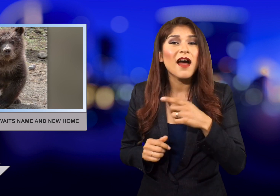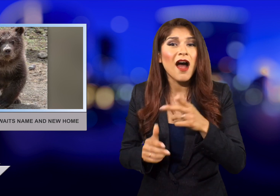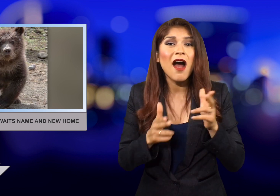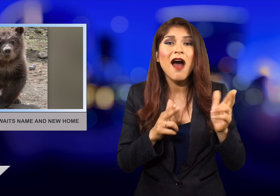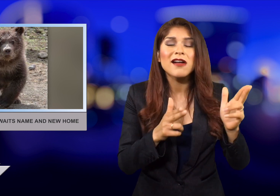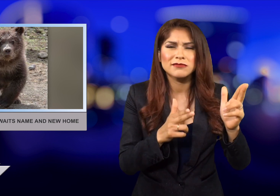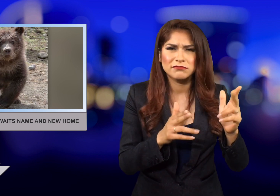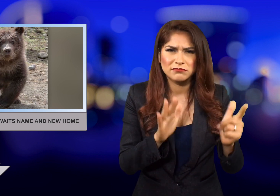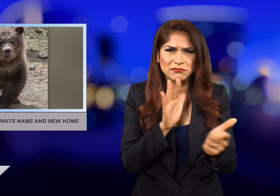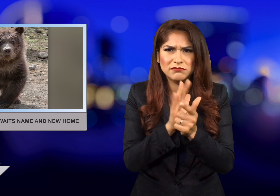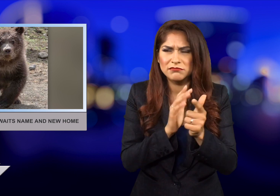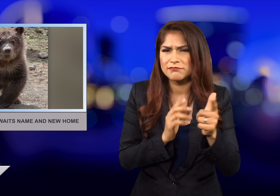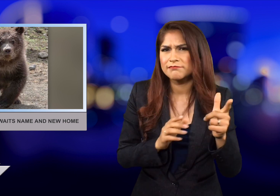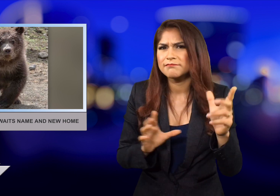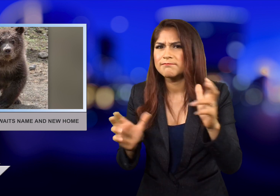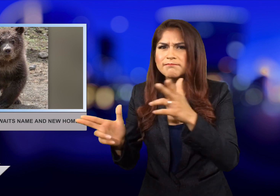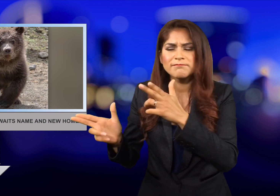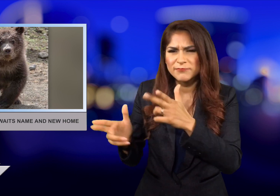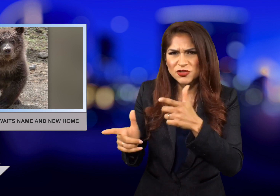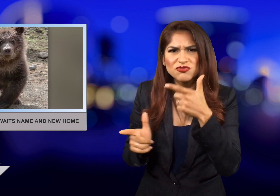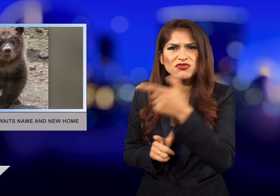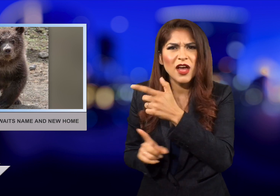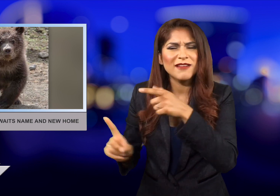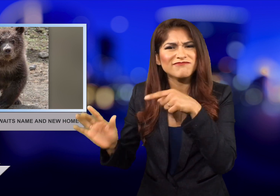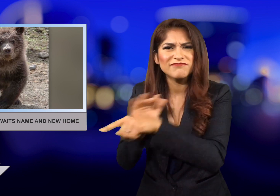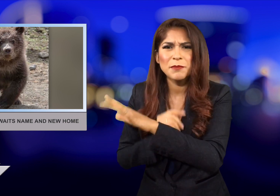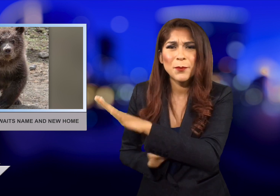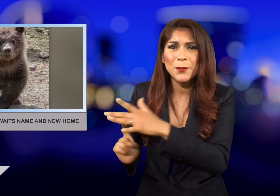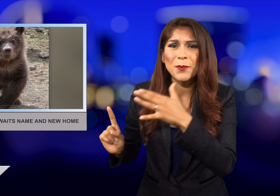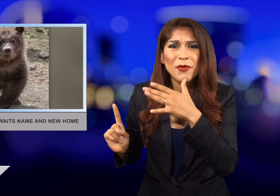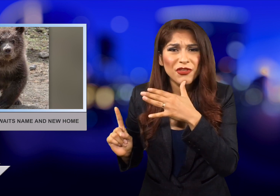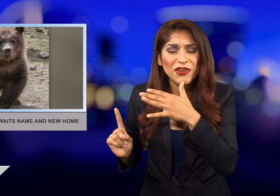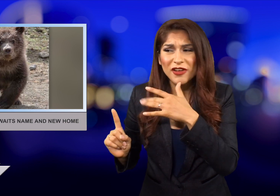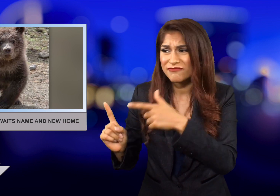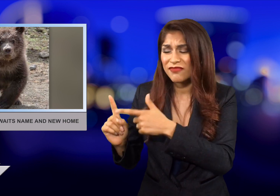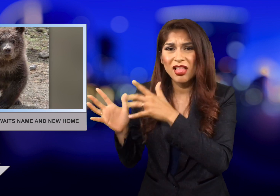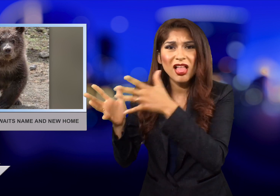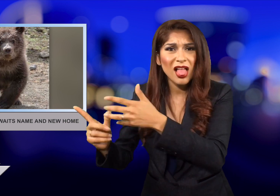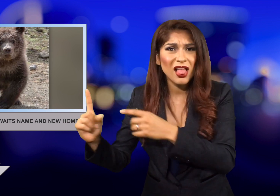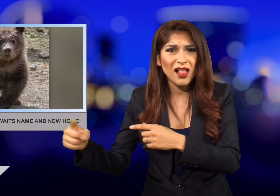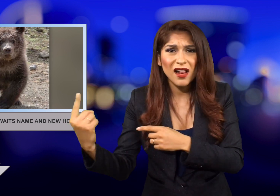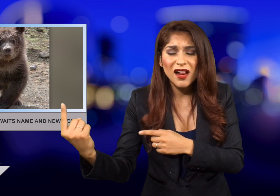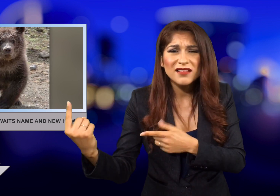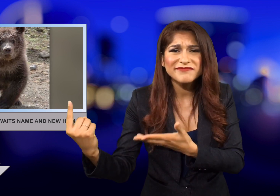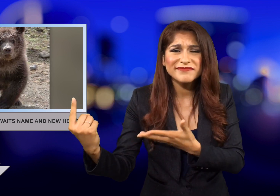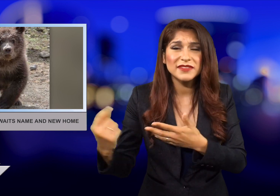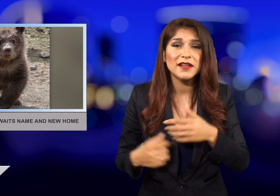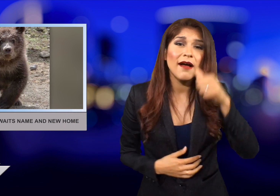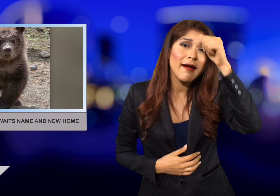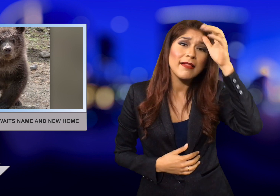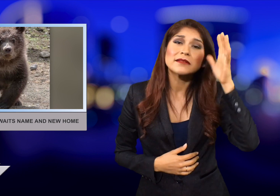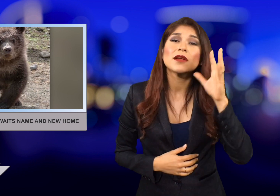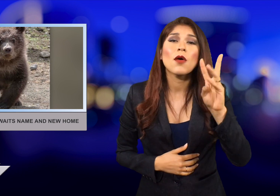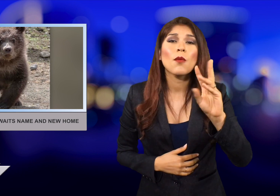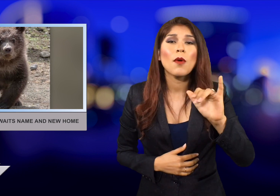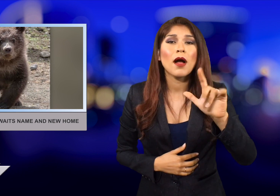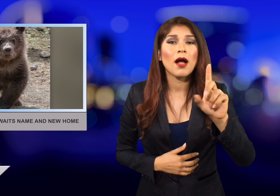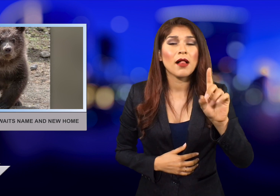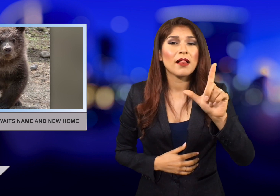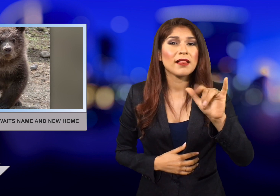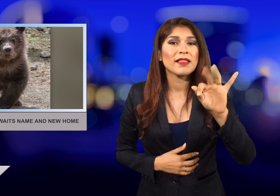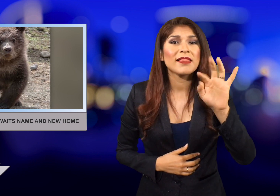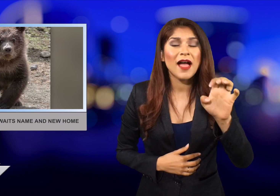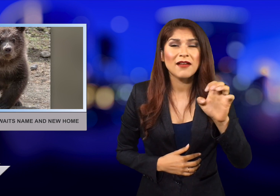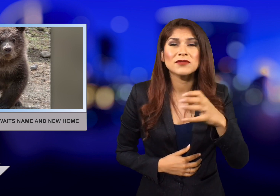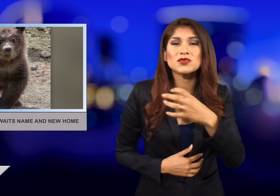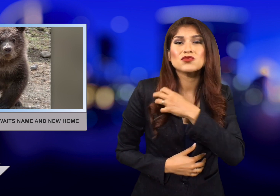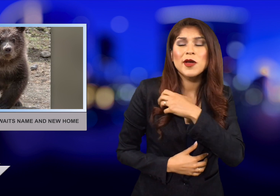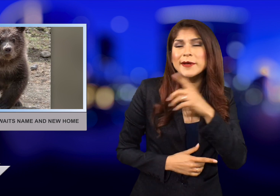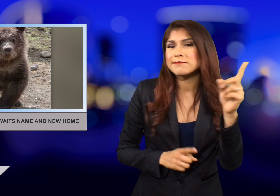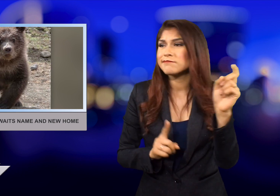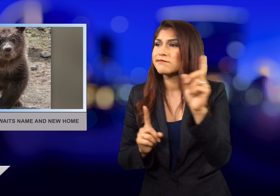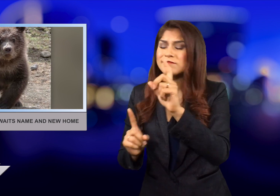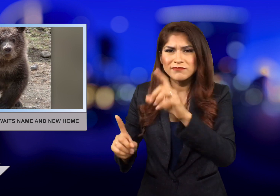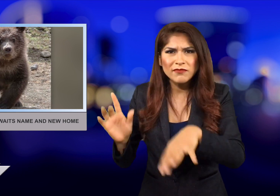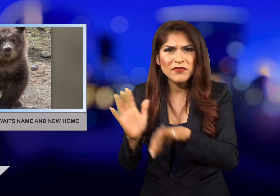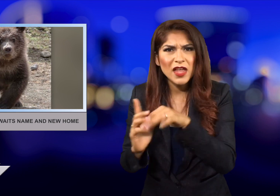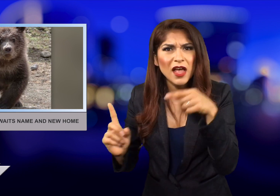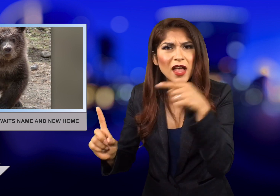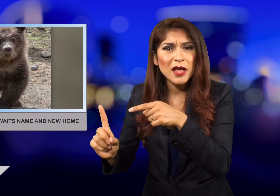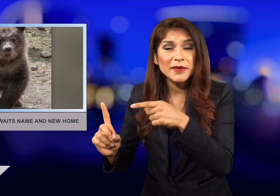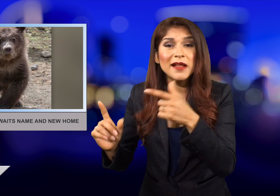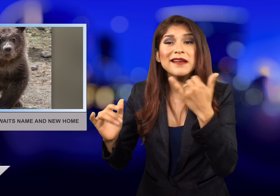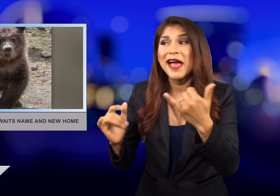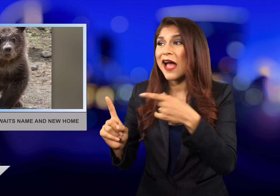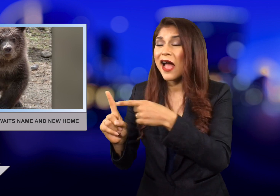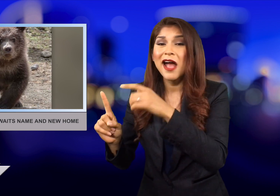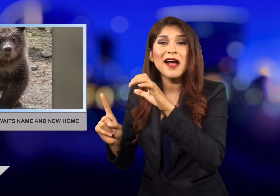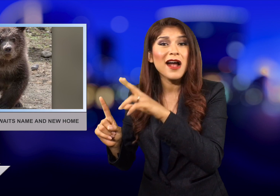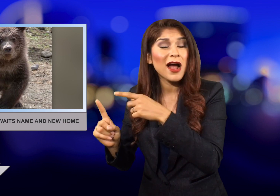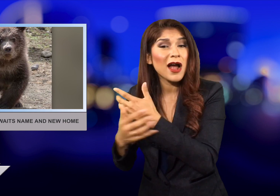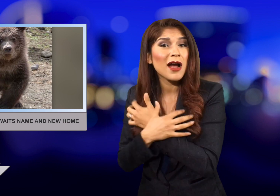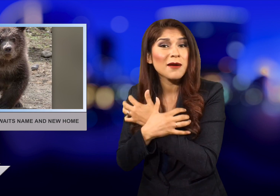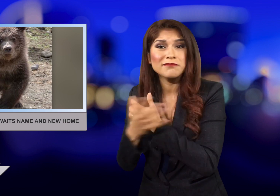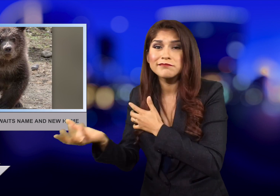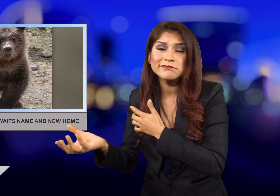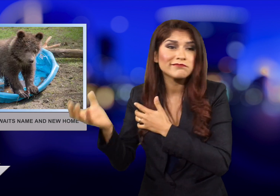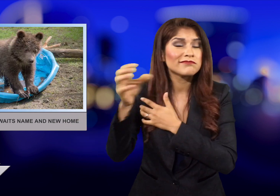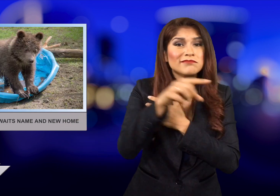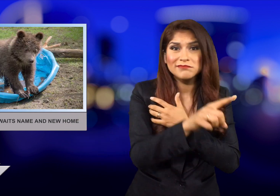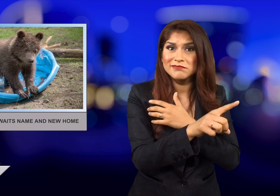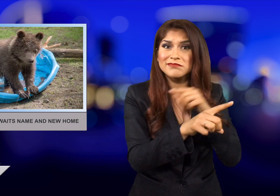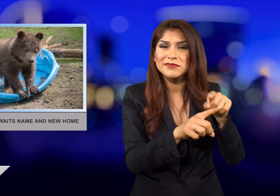Alaska wildlife troopers found him abandoned after hunters illegally shot and killed his mother.